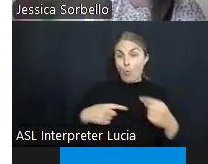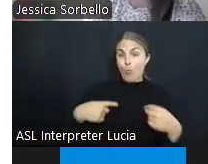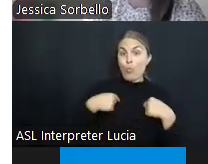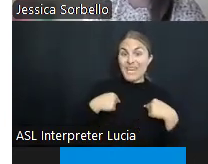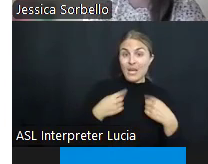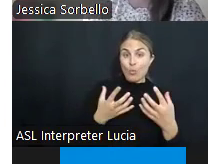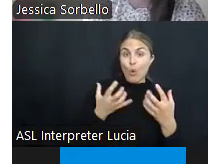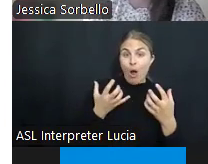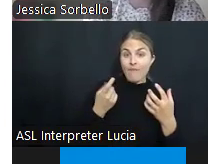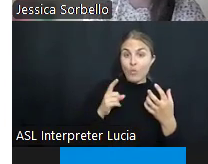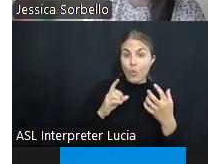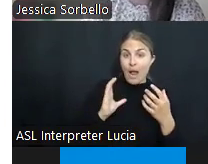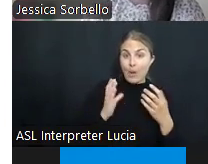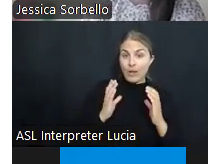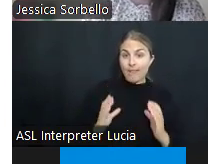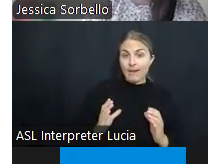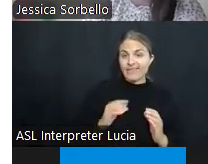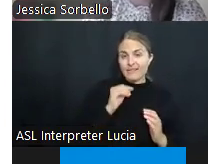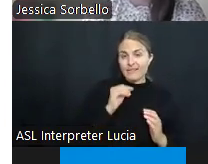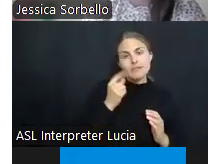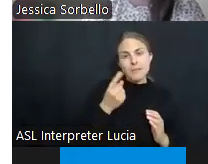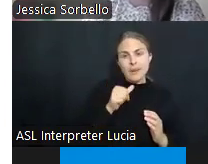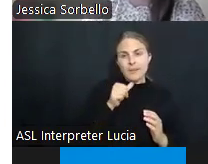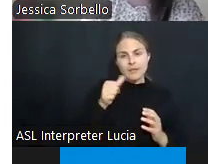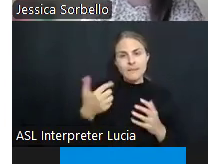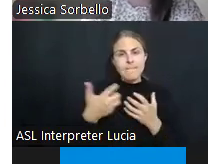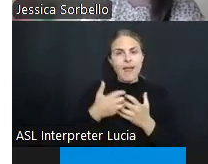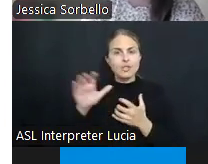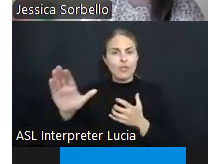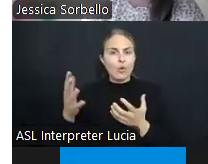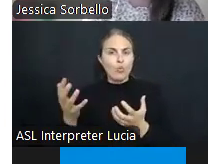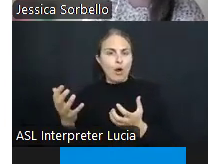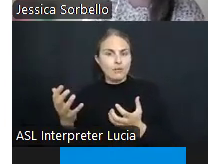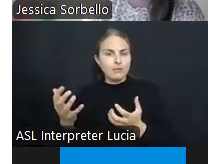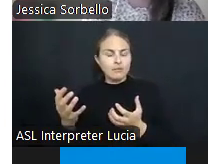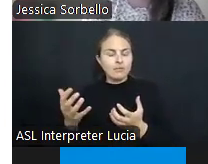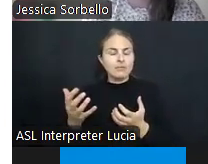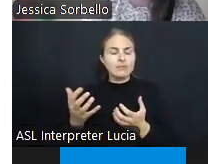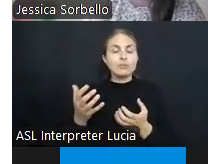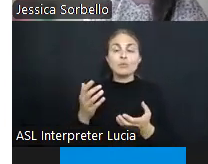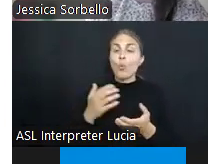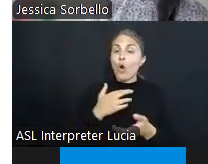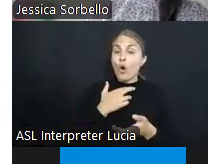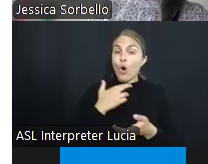practicing